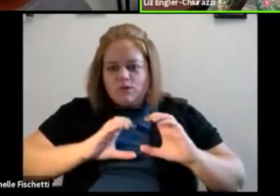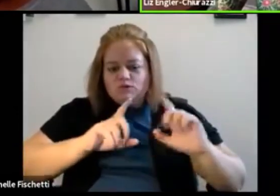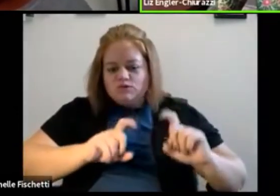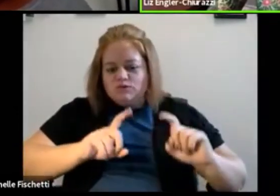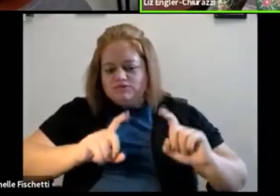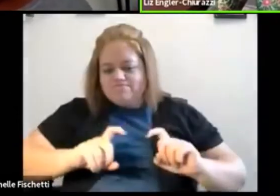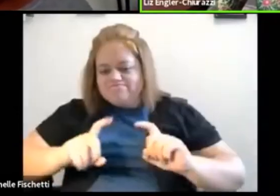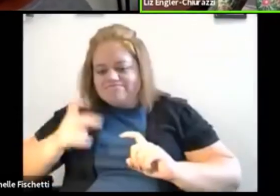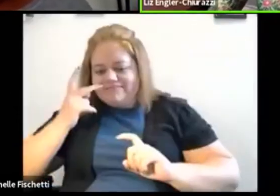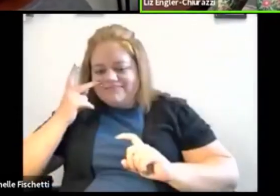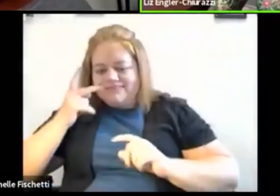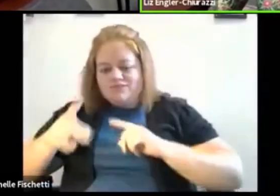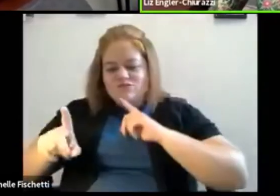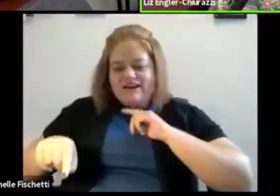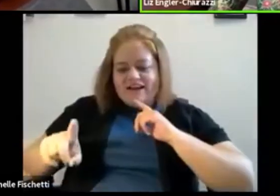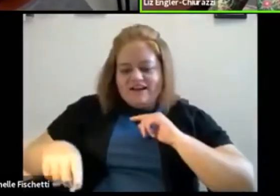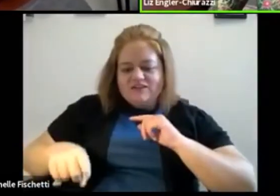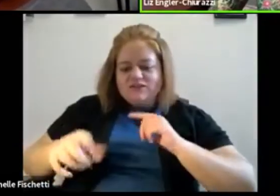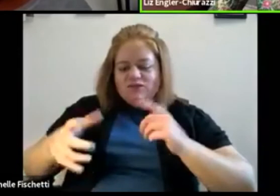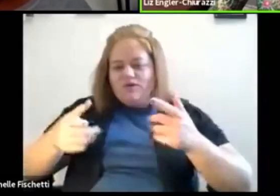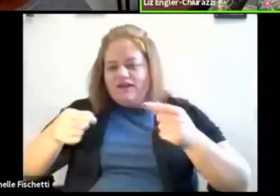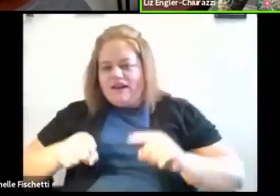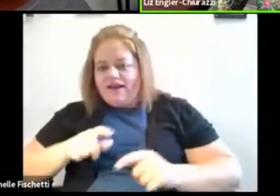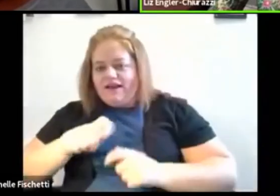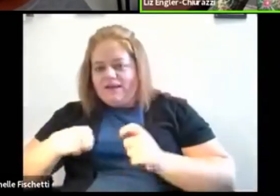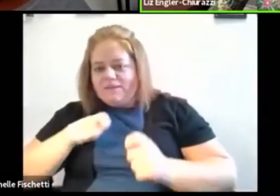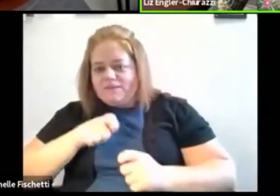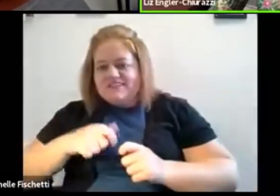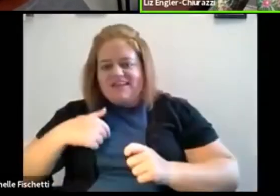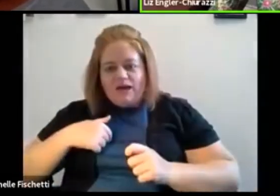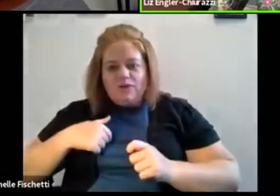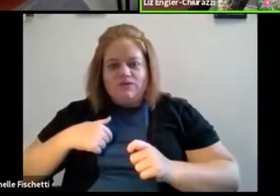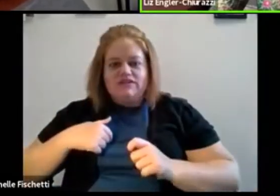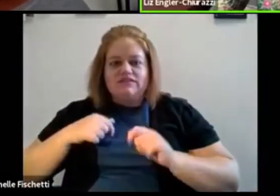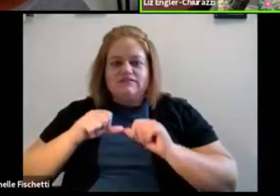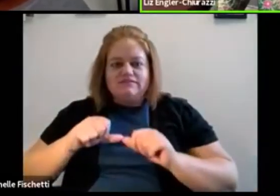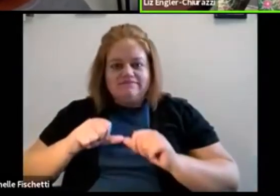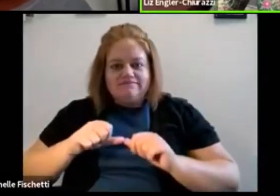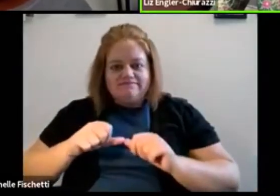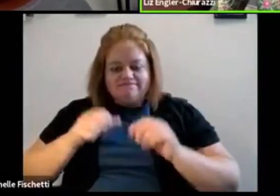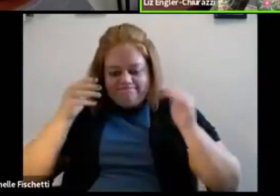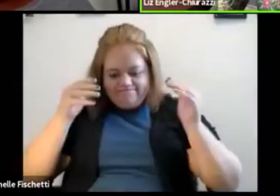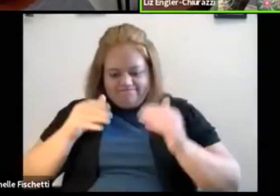reactions were taking place, I was doing a lot of that type of work every